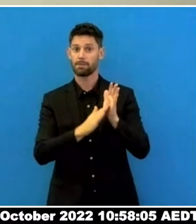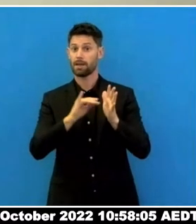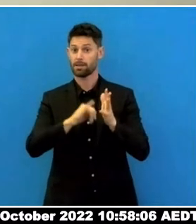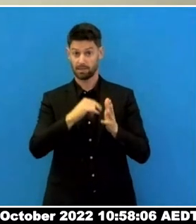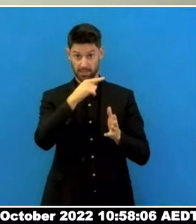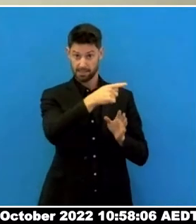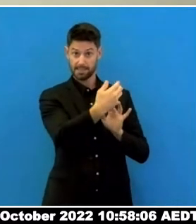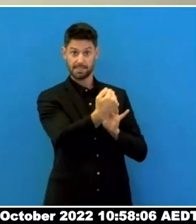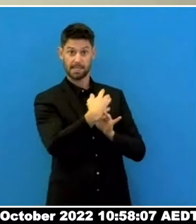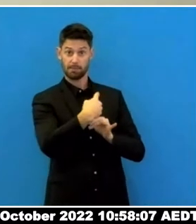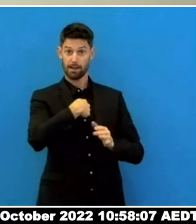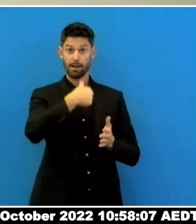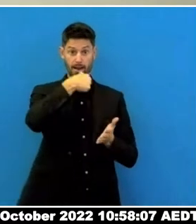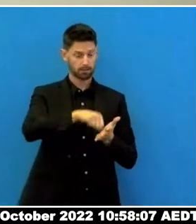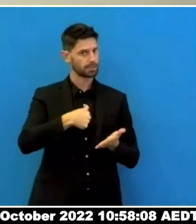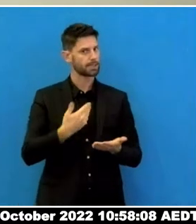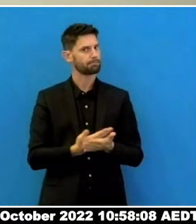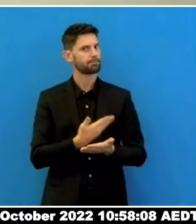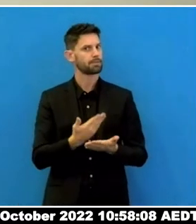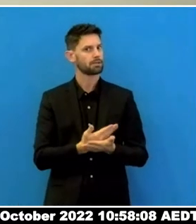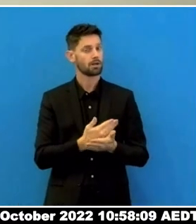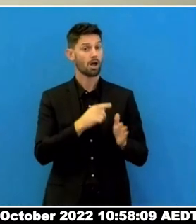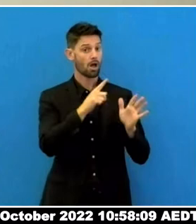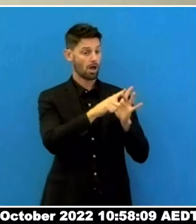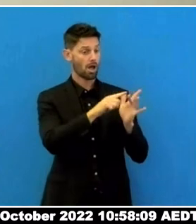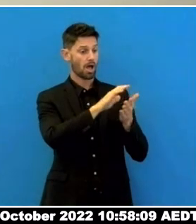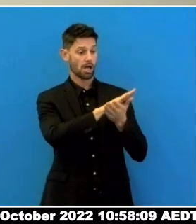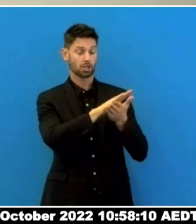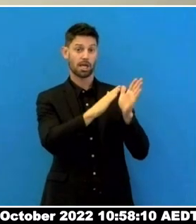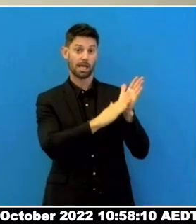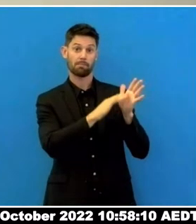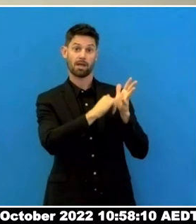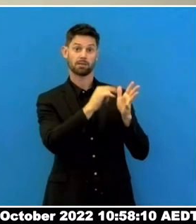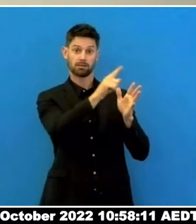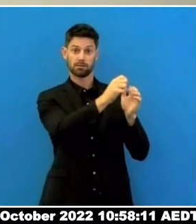IHMS works with the Australian Government and related agencies